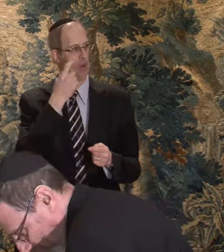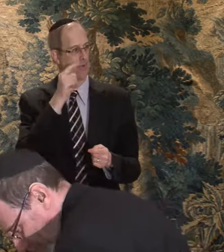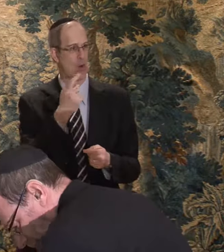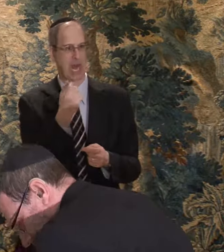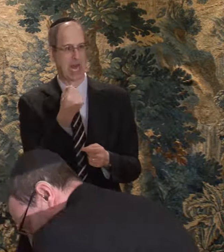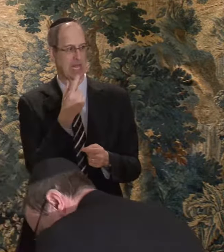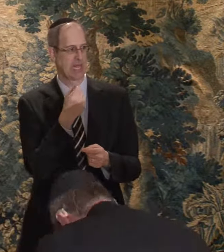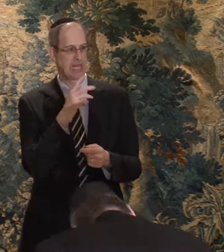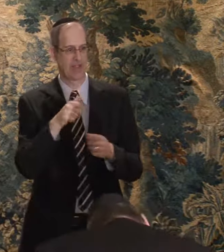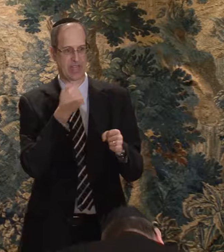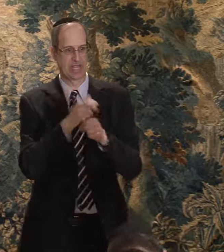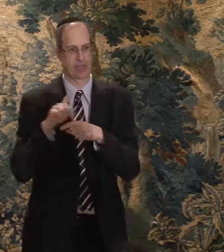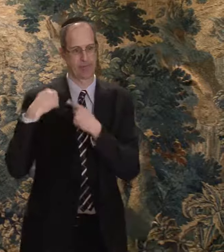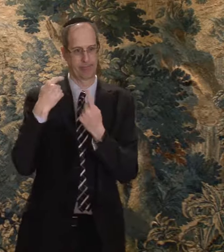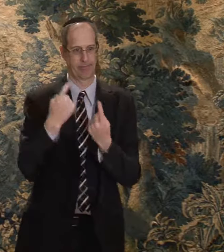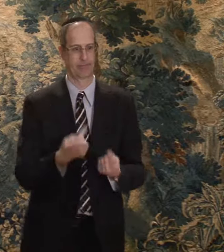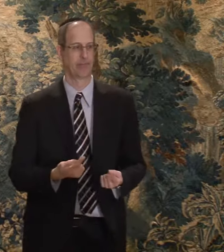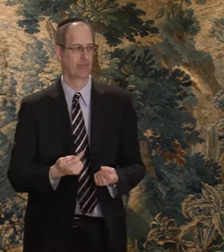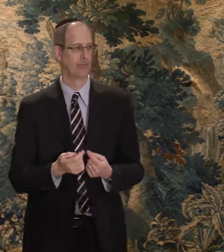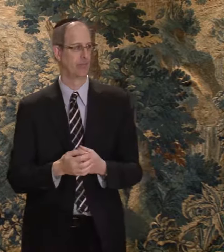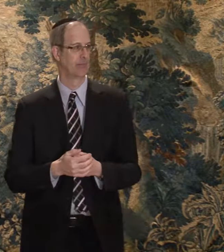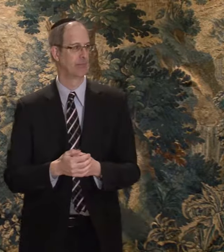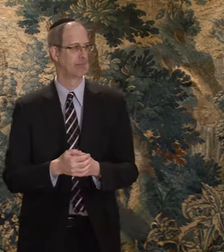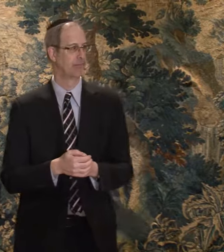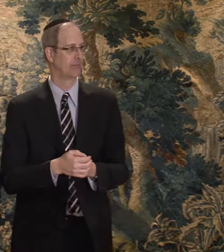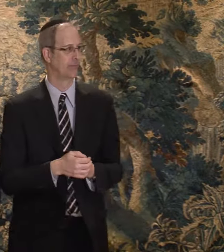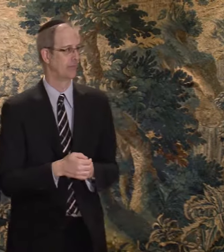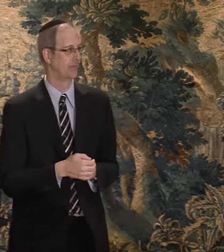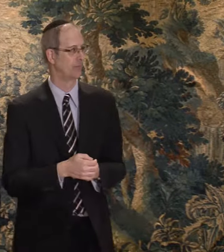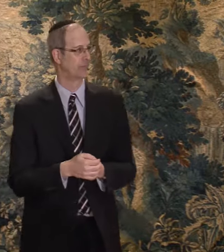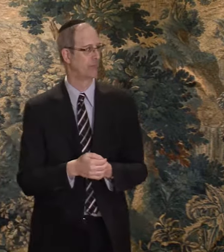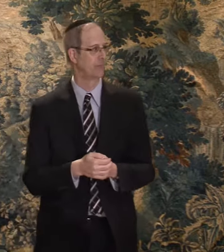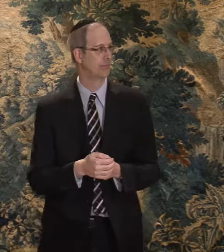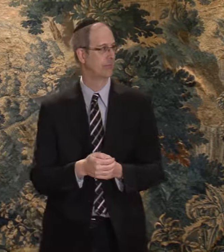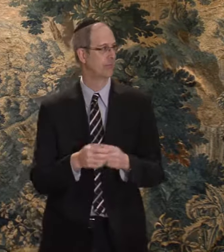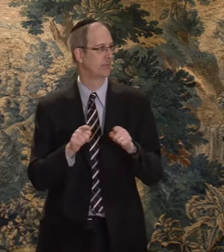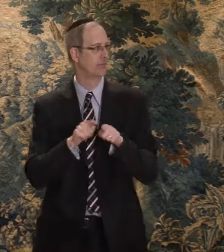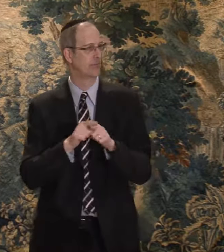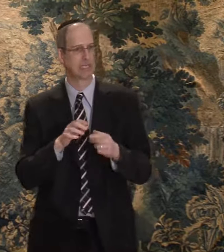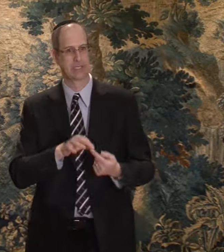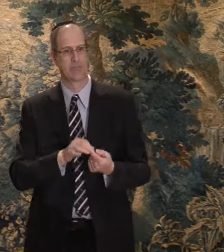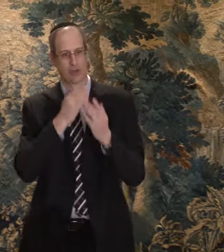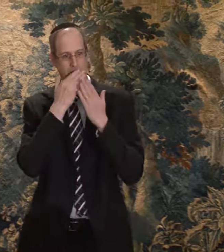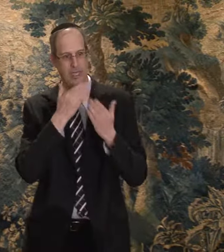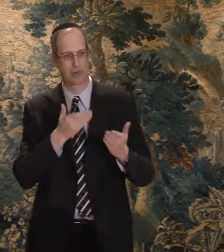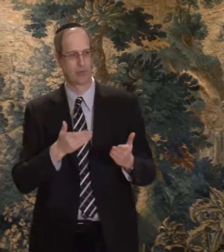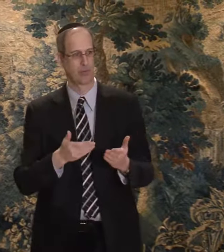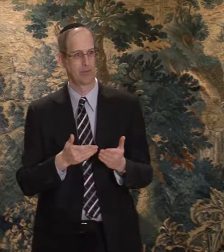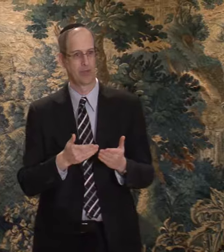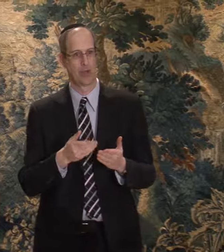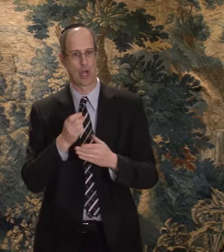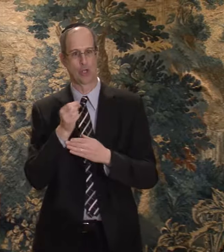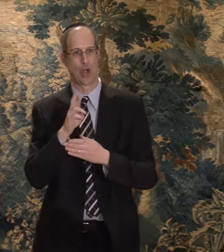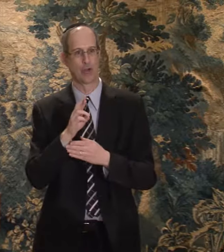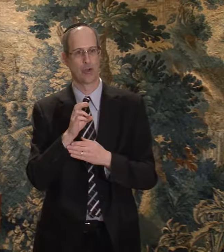home I also want to say a special thank you to dr. Michael Sutton here on my